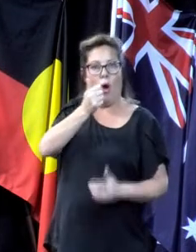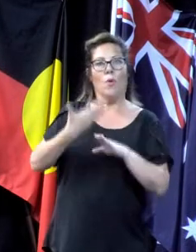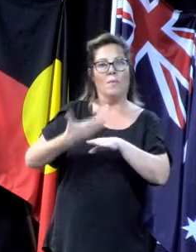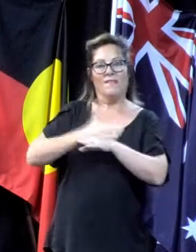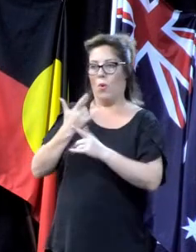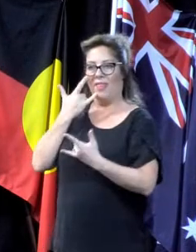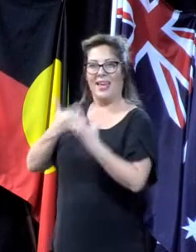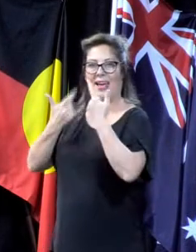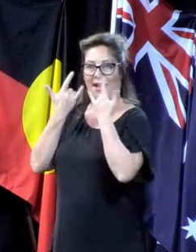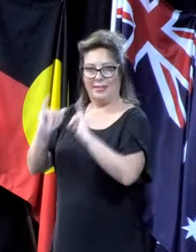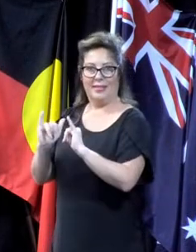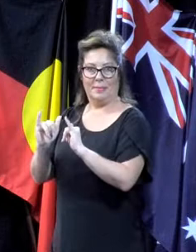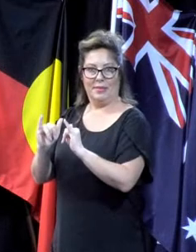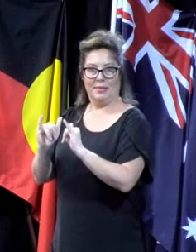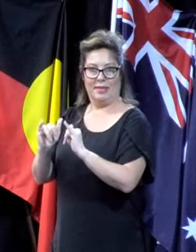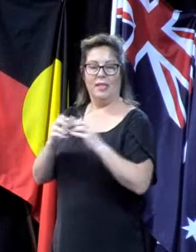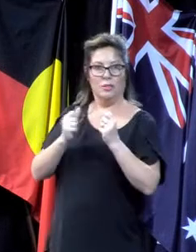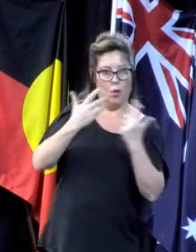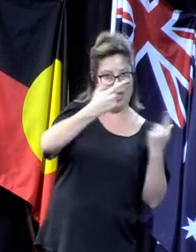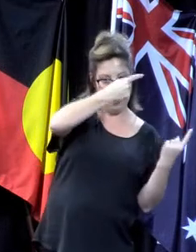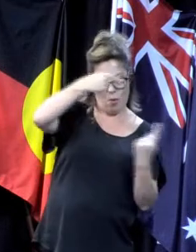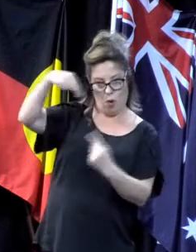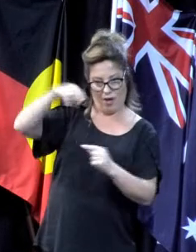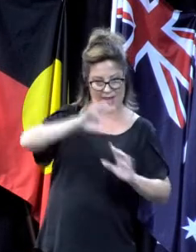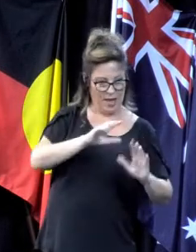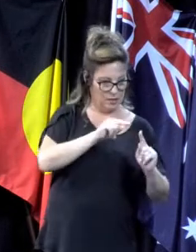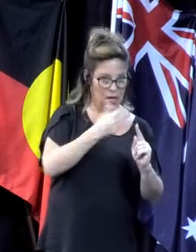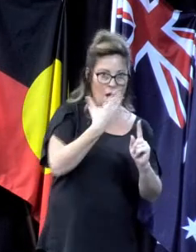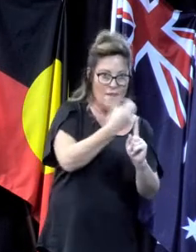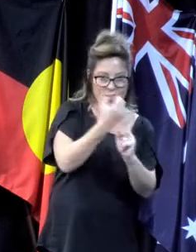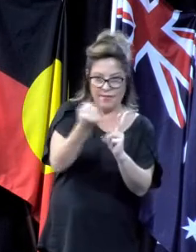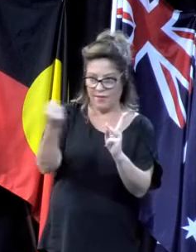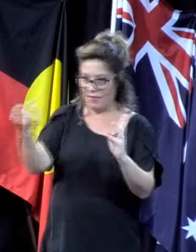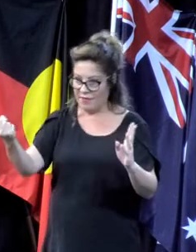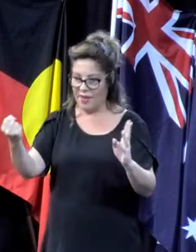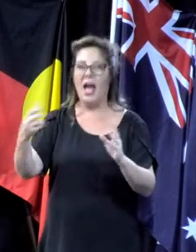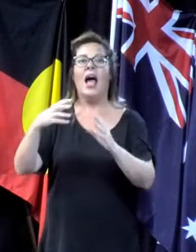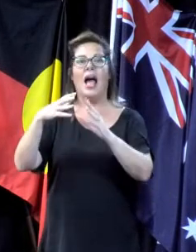And, straight from there, they're able to utilize the scoping sequence of the Australian curriculum to backward-map to the foundation level